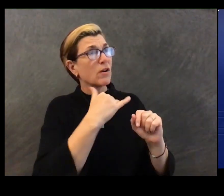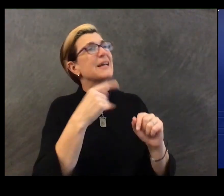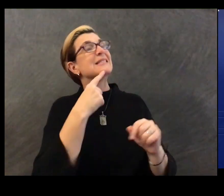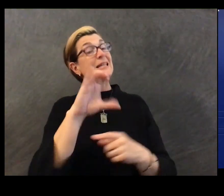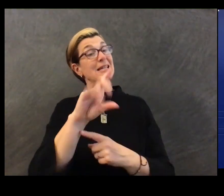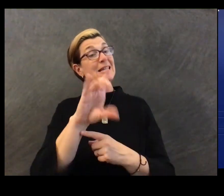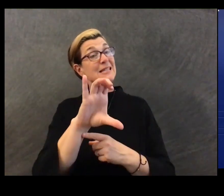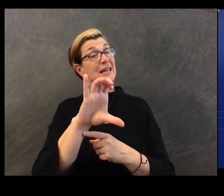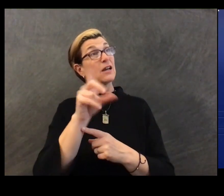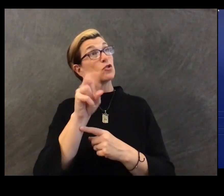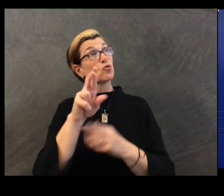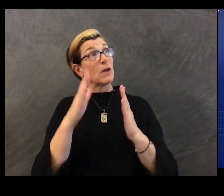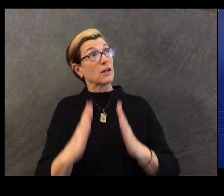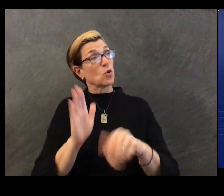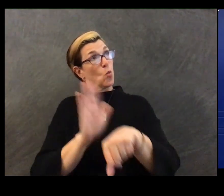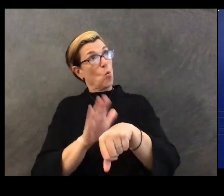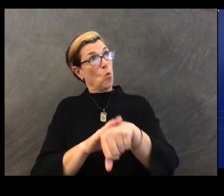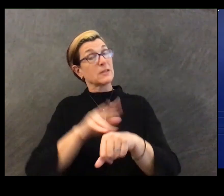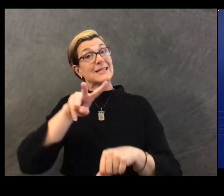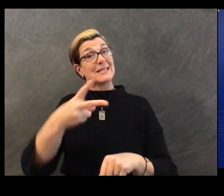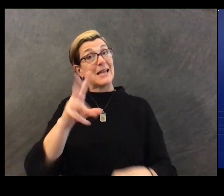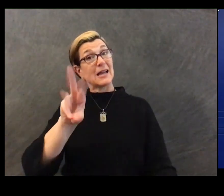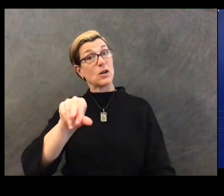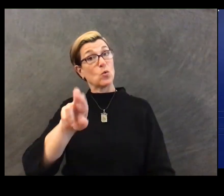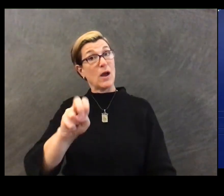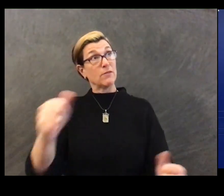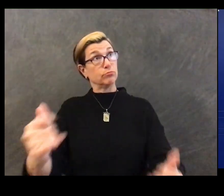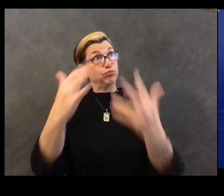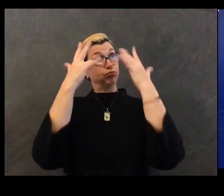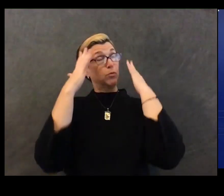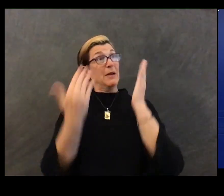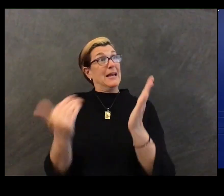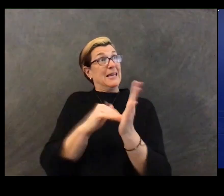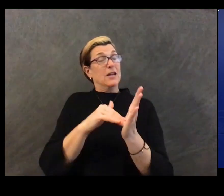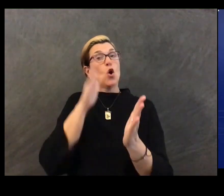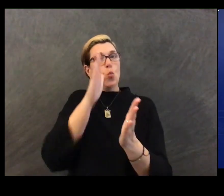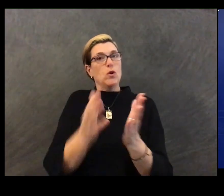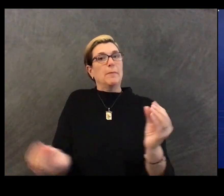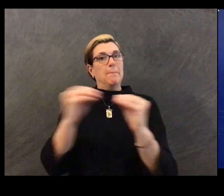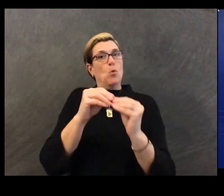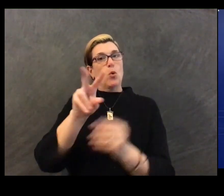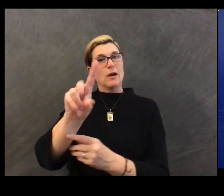wave of coronavirus is likely to be even more devastating and isn't that not what